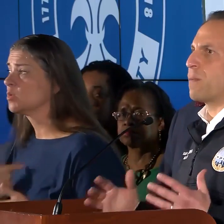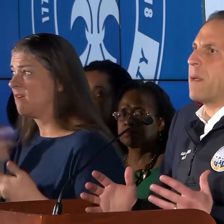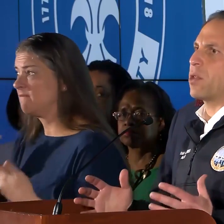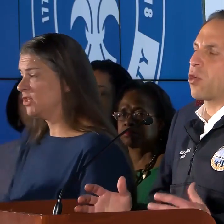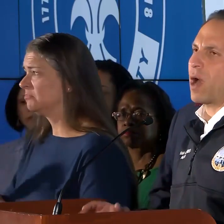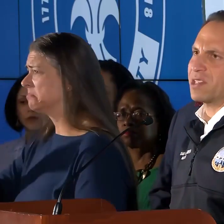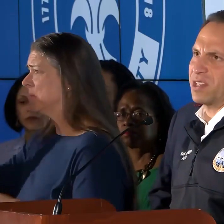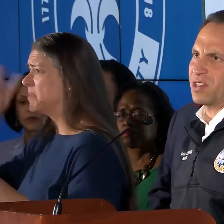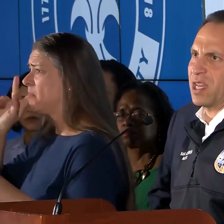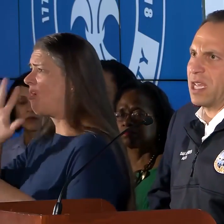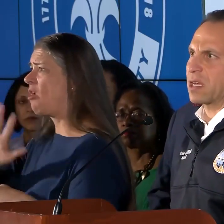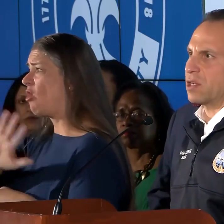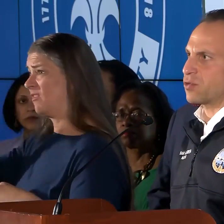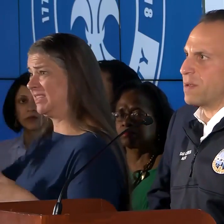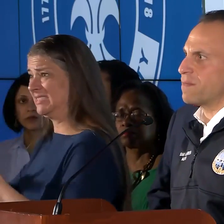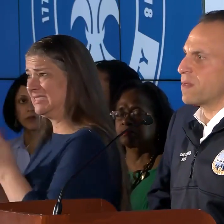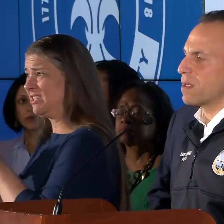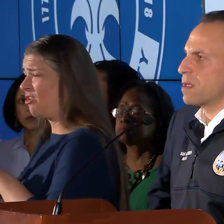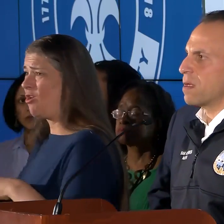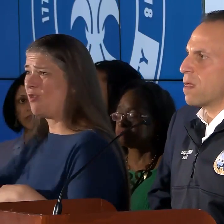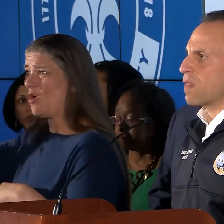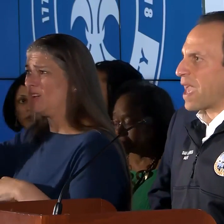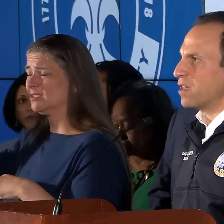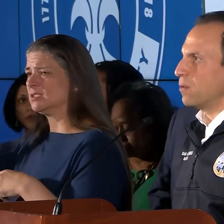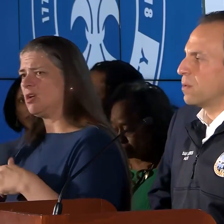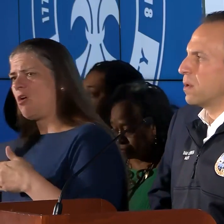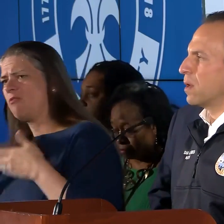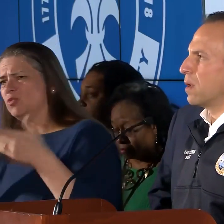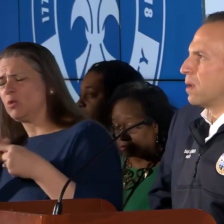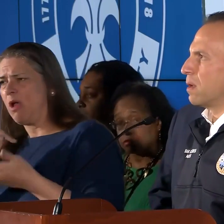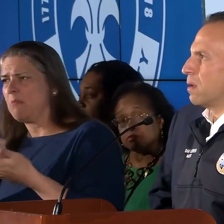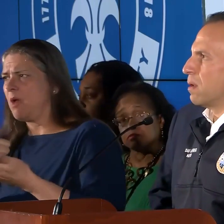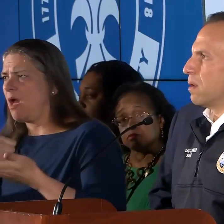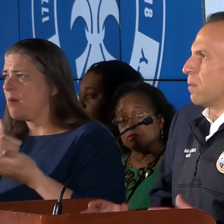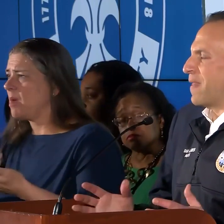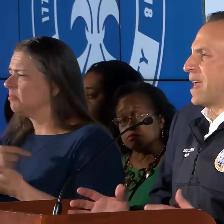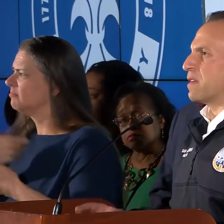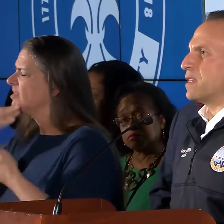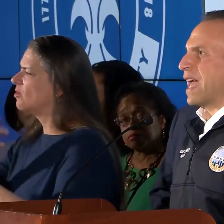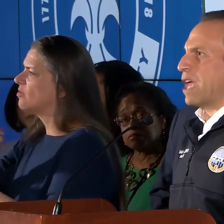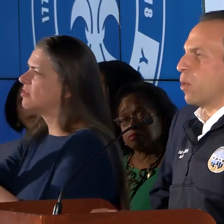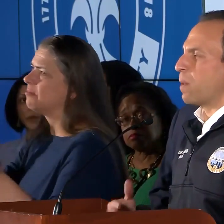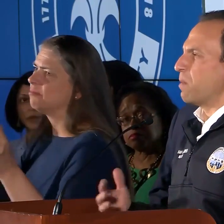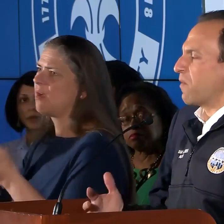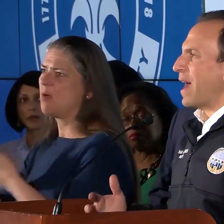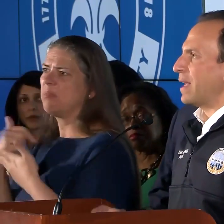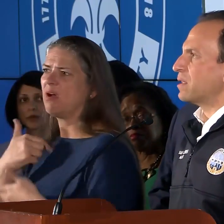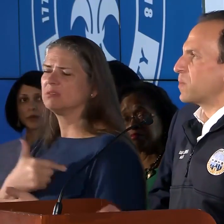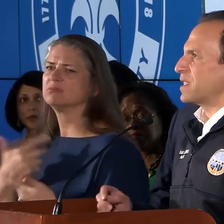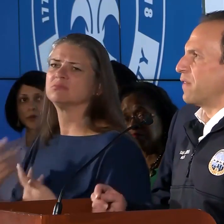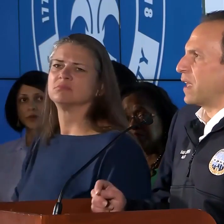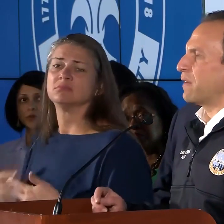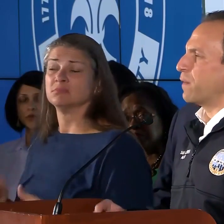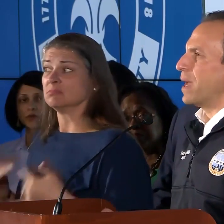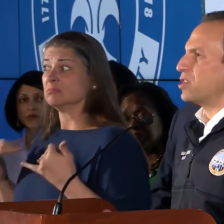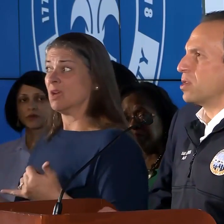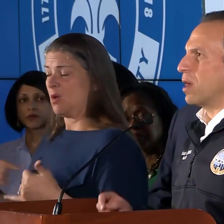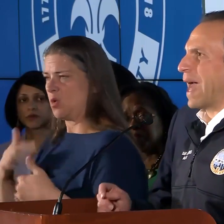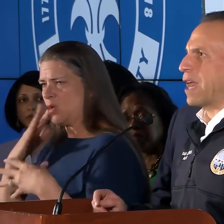people across this city and country. Thank you. By the end of the day, we'll be providing specific information on how